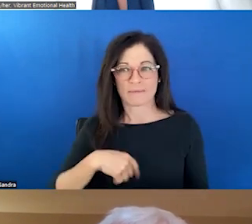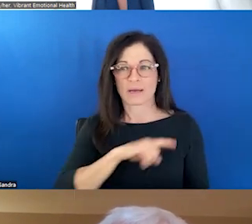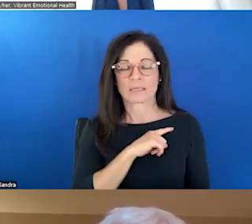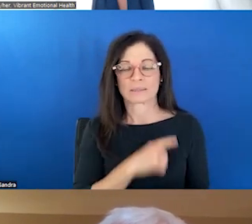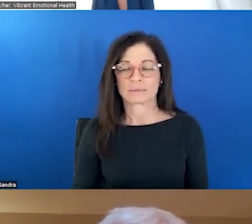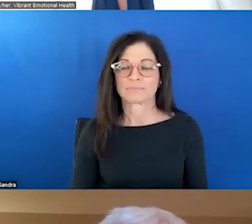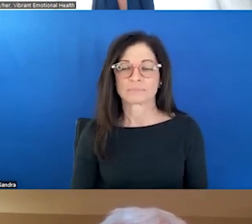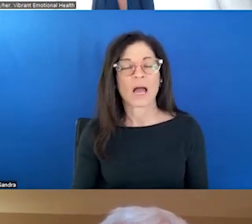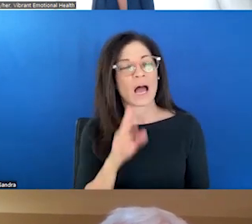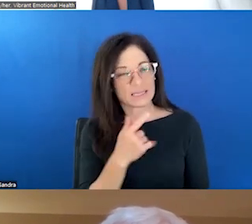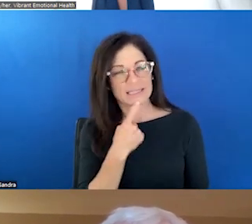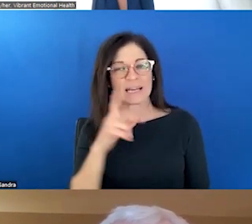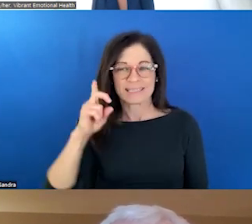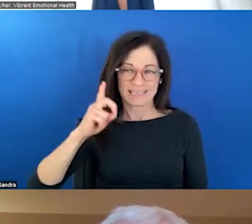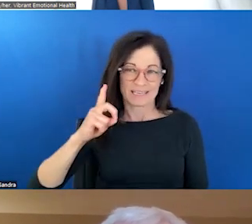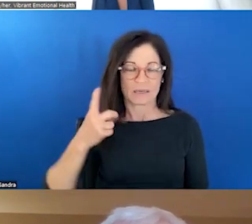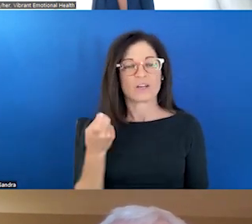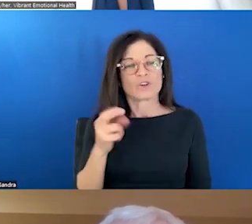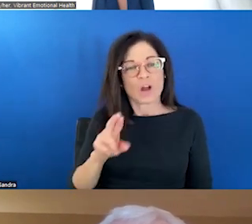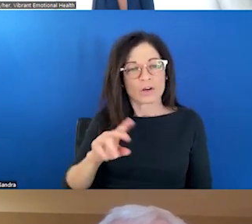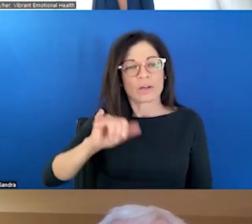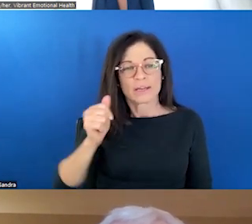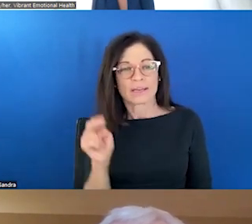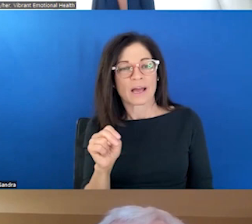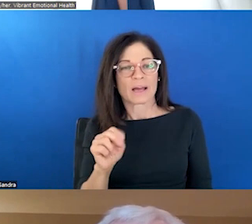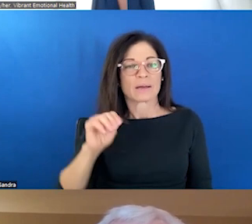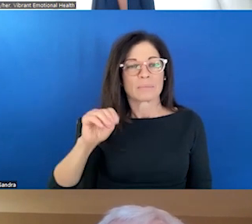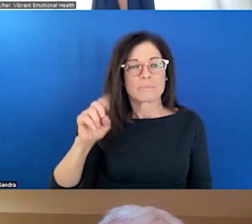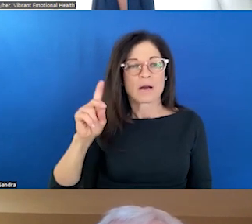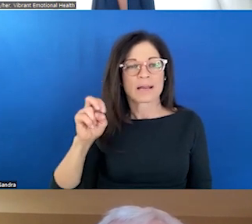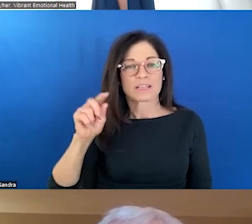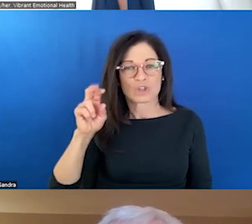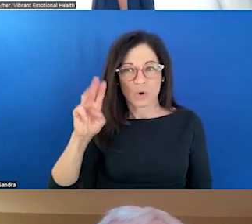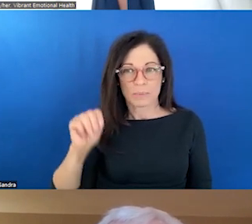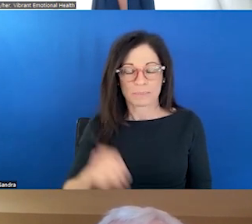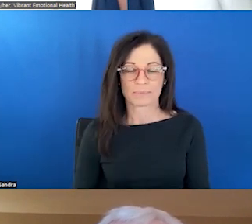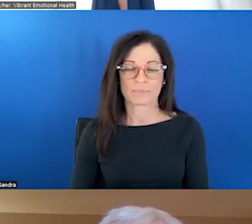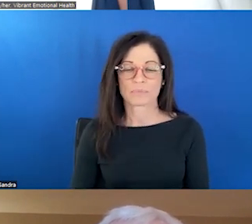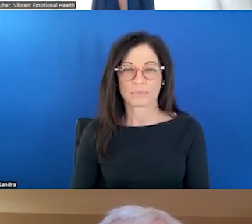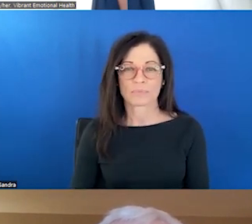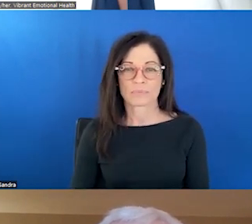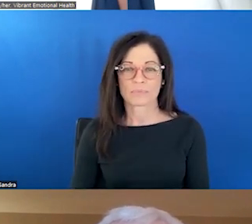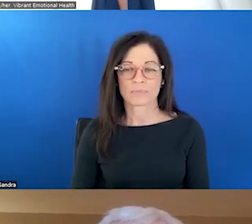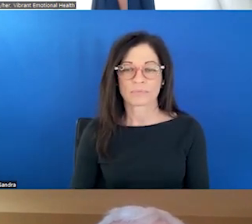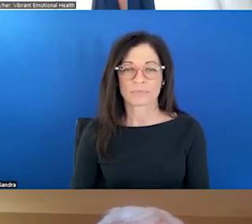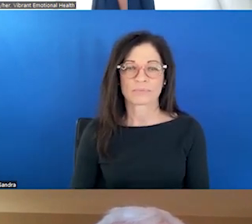I AM GOING WITH D, DOCTOR JAN MOKKENSTORM.